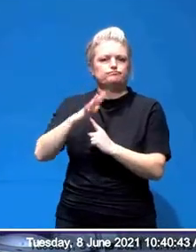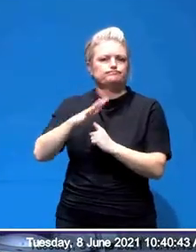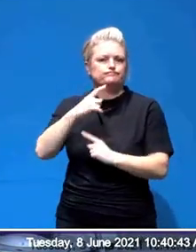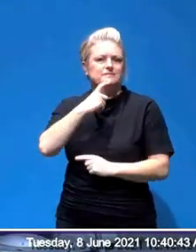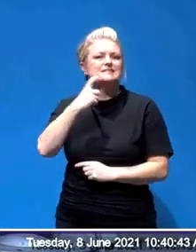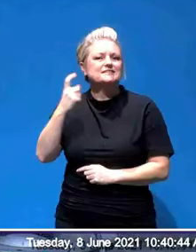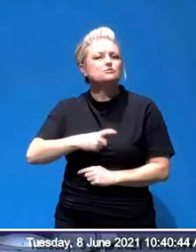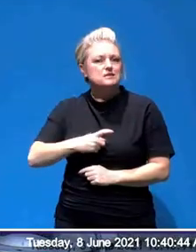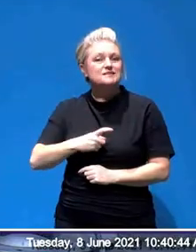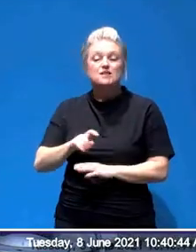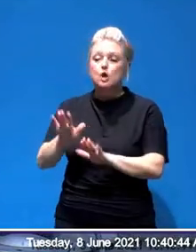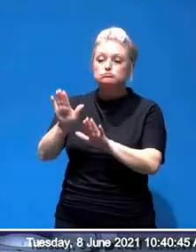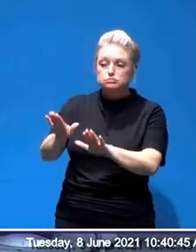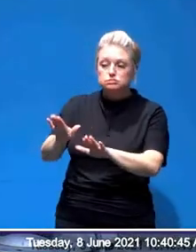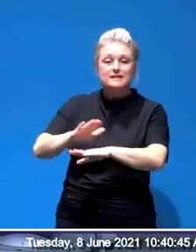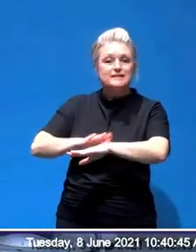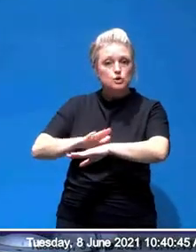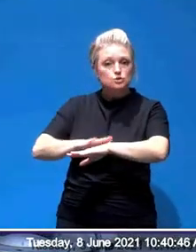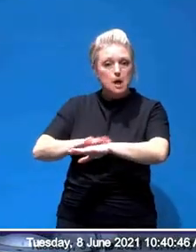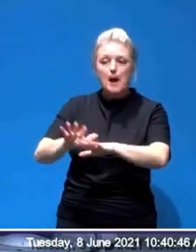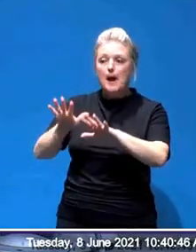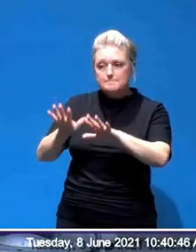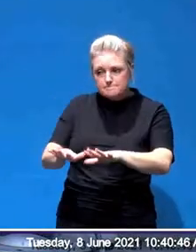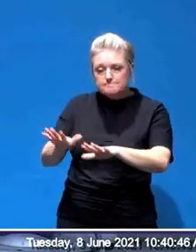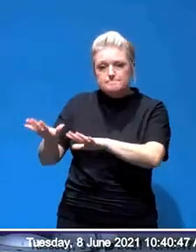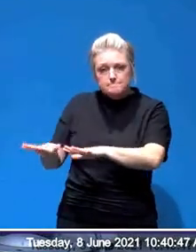Take your time, and if you feel that you want me to jump in and read some of the